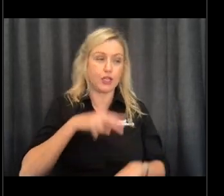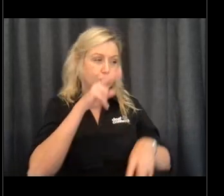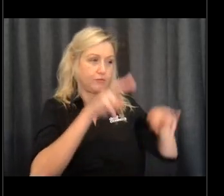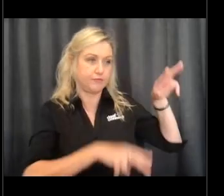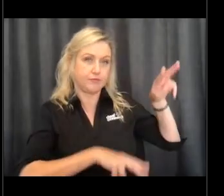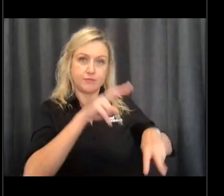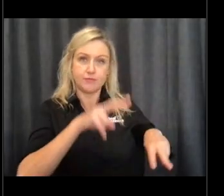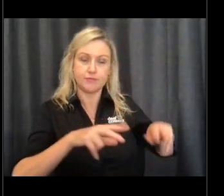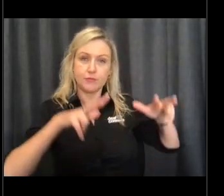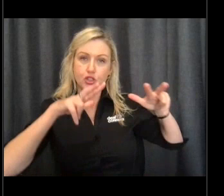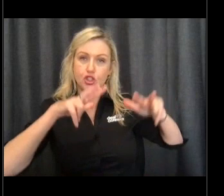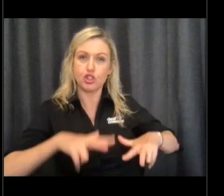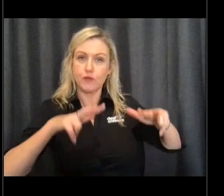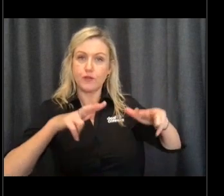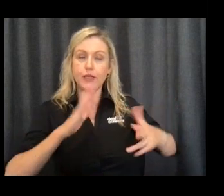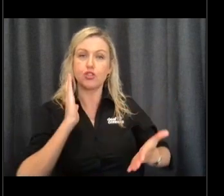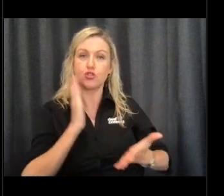the building work has been done properly.